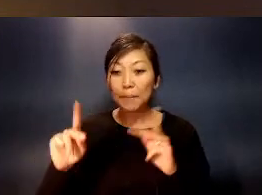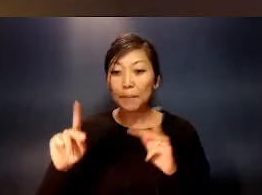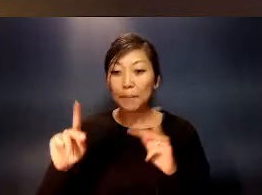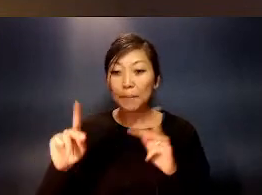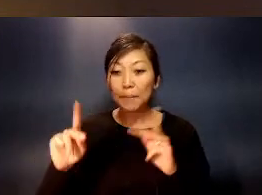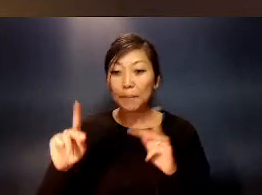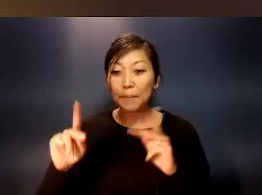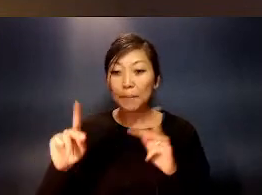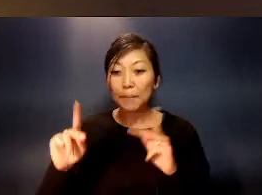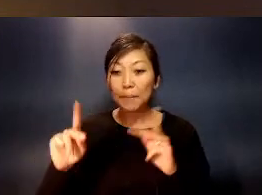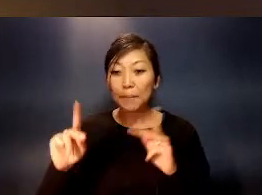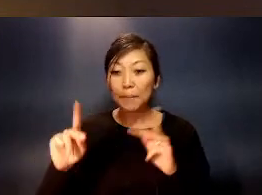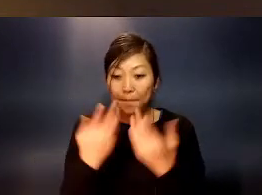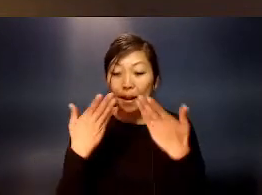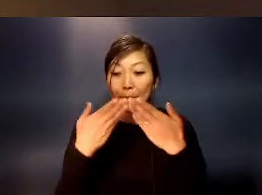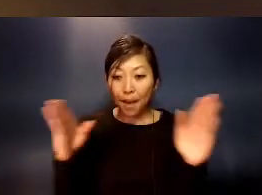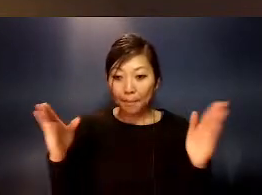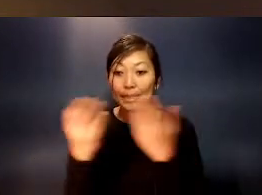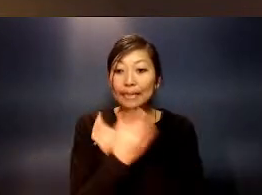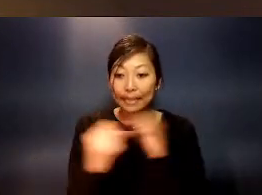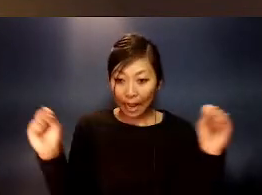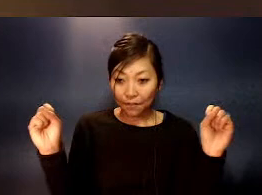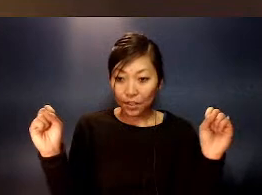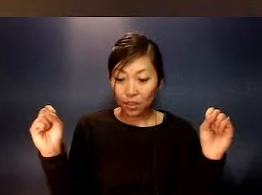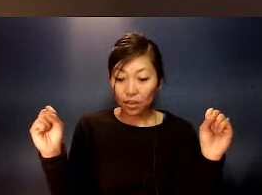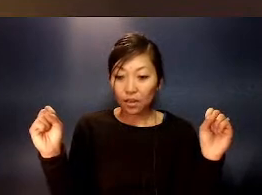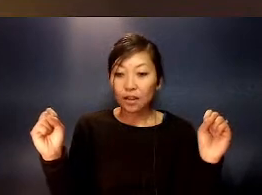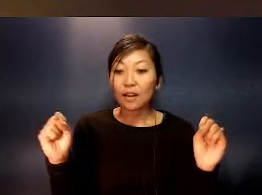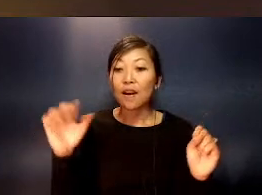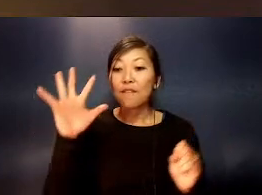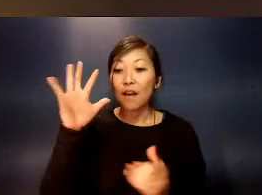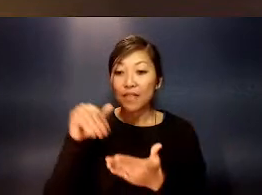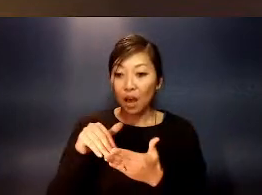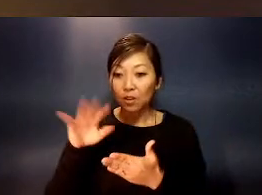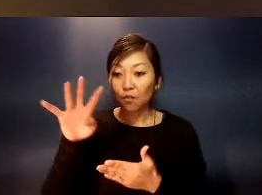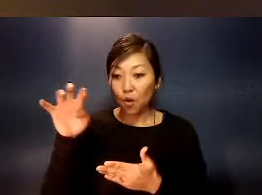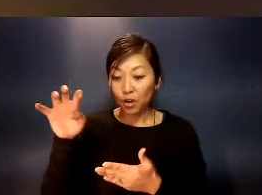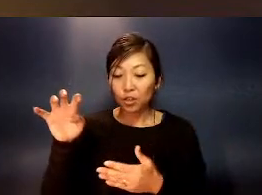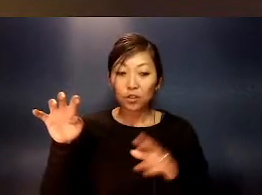BUT THE CITY AS A WHOLE WAS ALSO VERY DIVIDED. I THINK WARDS 1, 2, 8, 9 AND 10 ALL WANTED THAT NEW